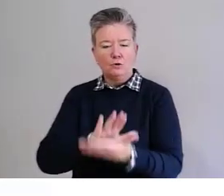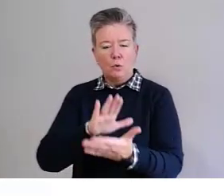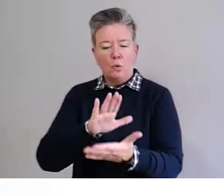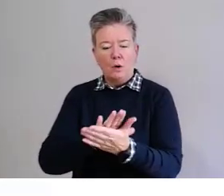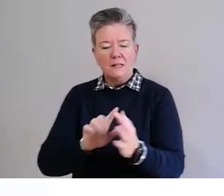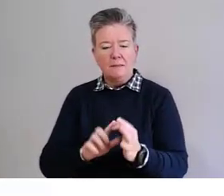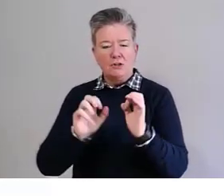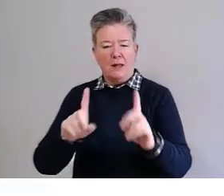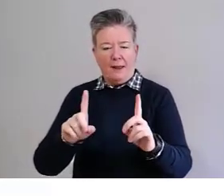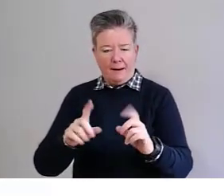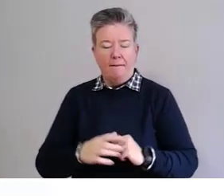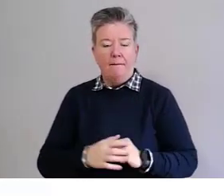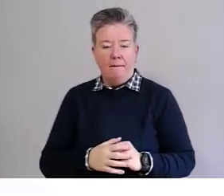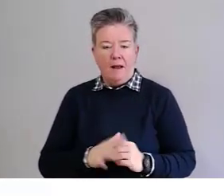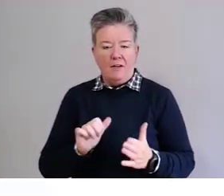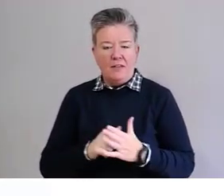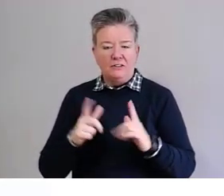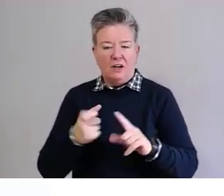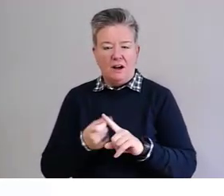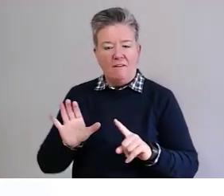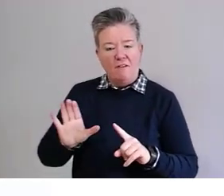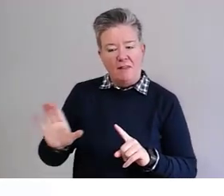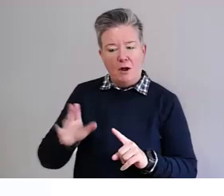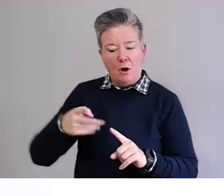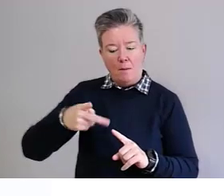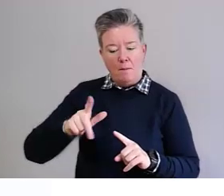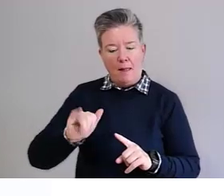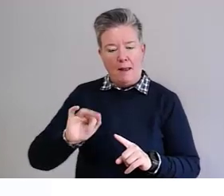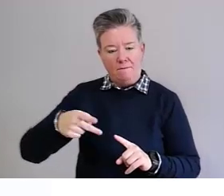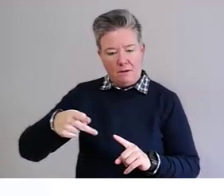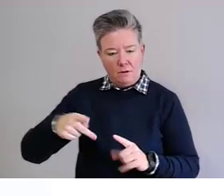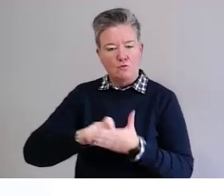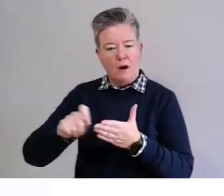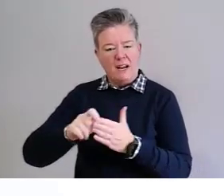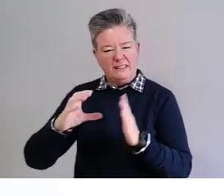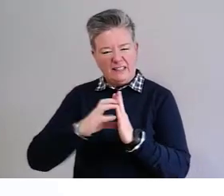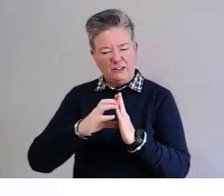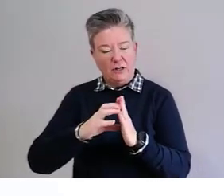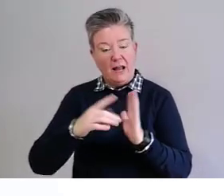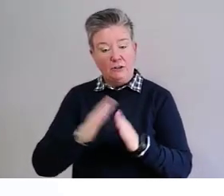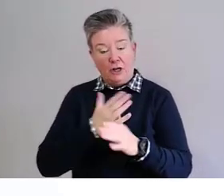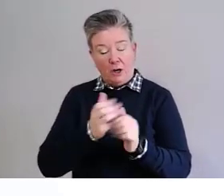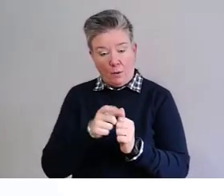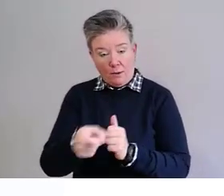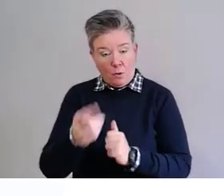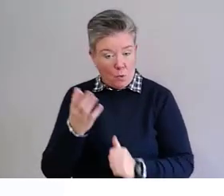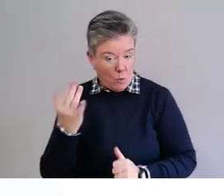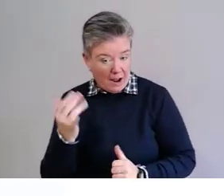And it's a screenshot of their PLAAFP writing section. And I share this with you because it is